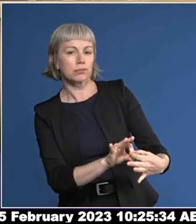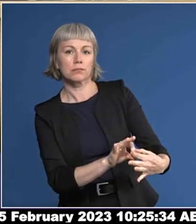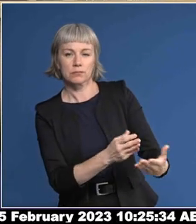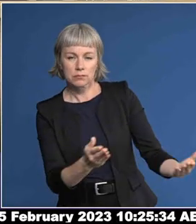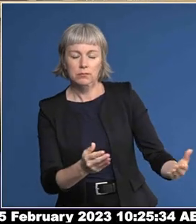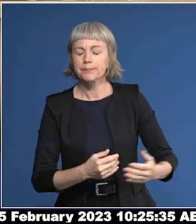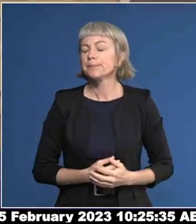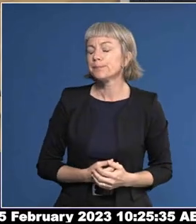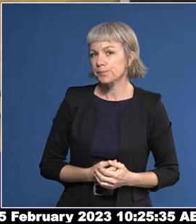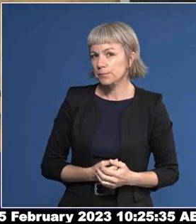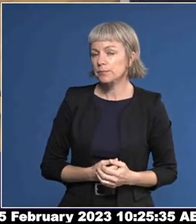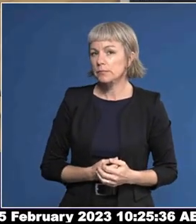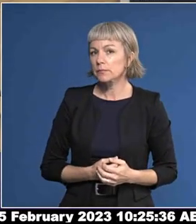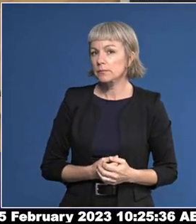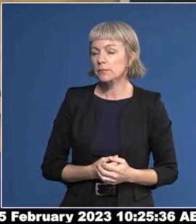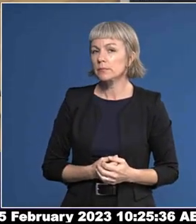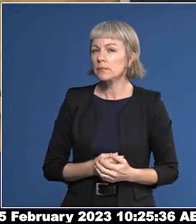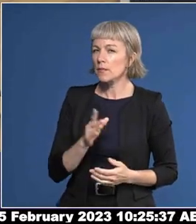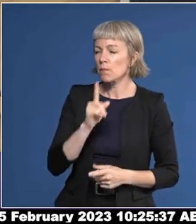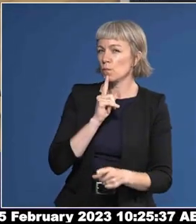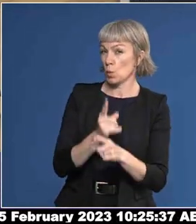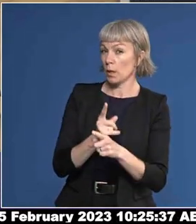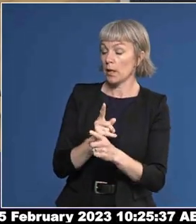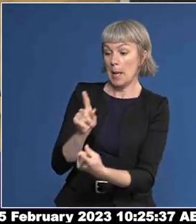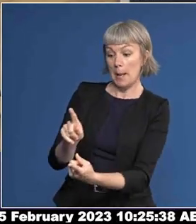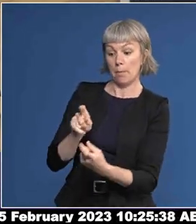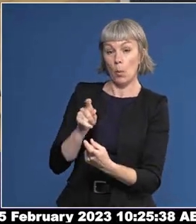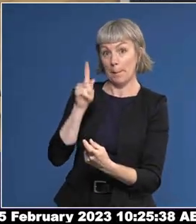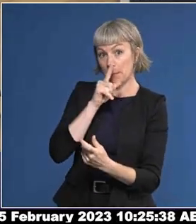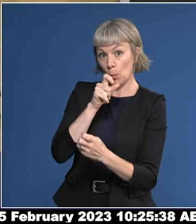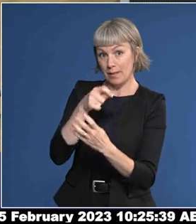people with disability, not people with disability to whom you provide services.